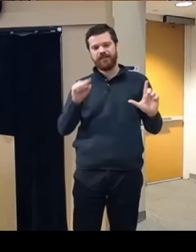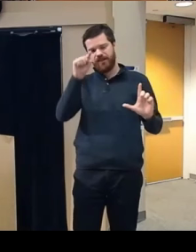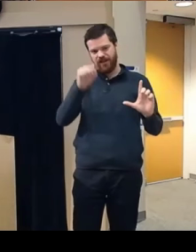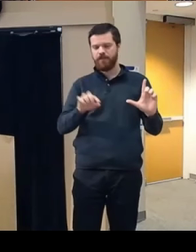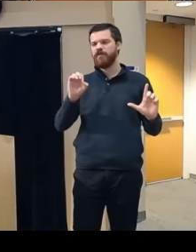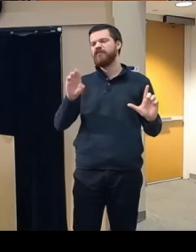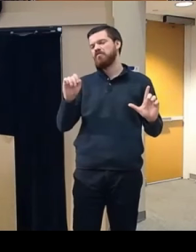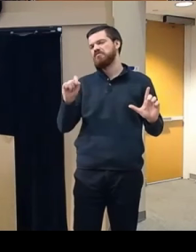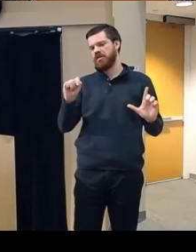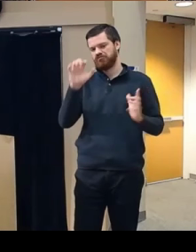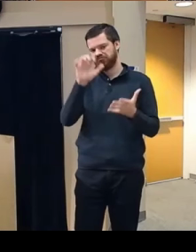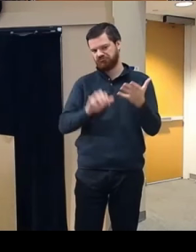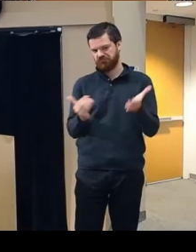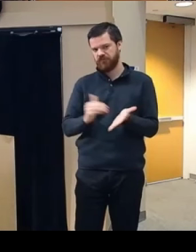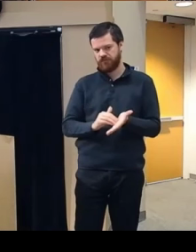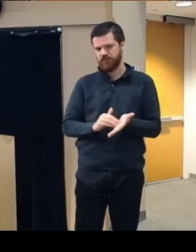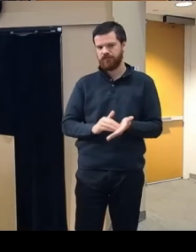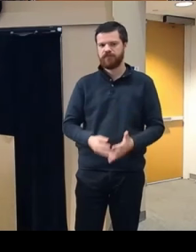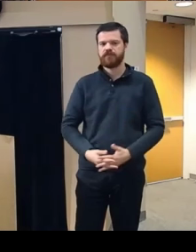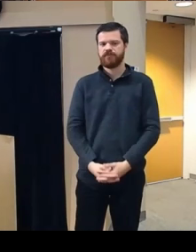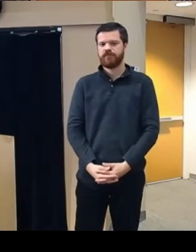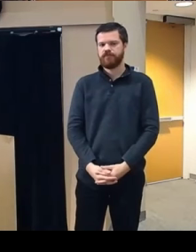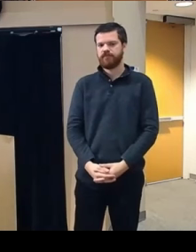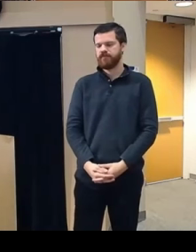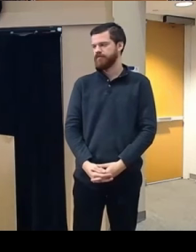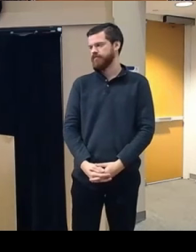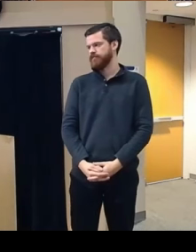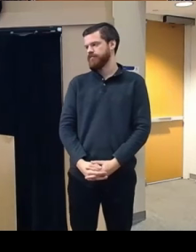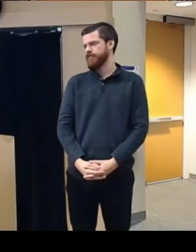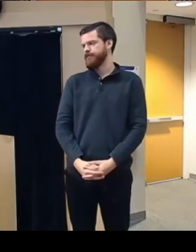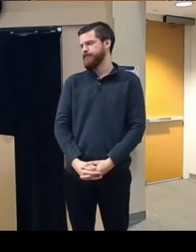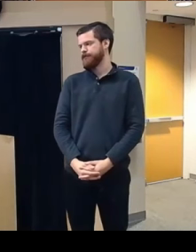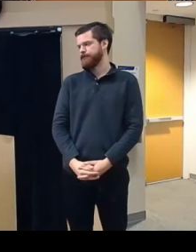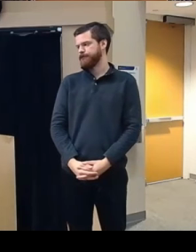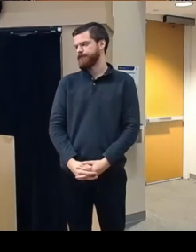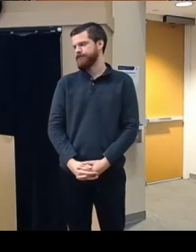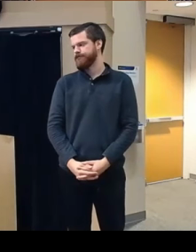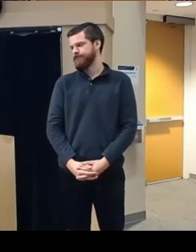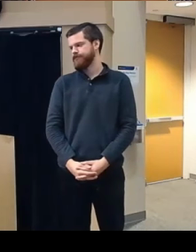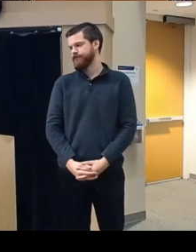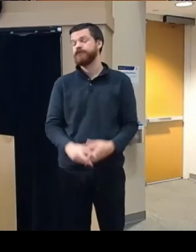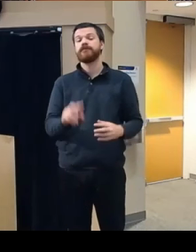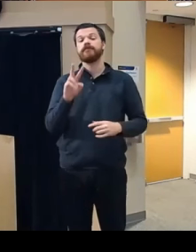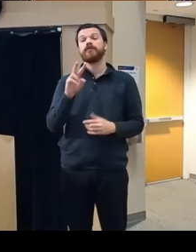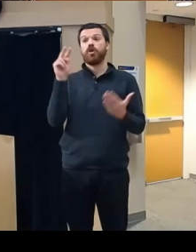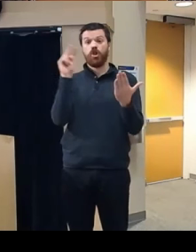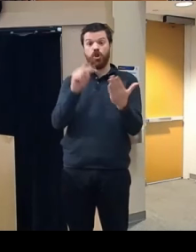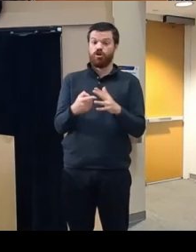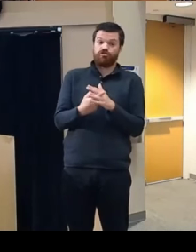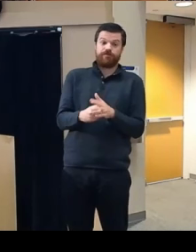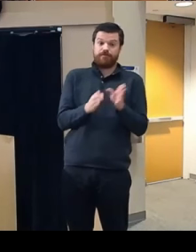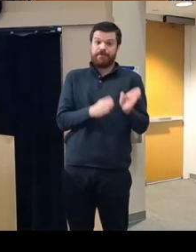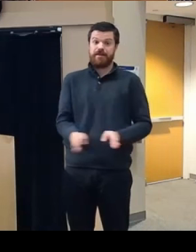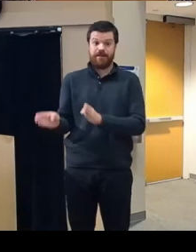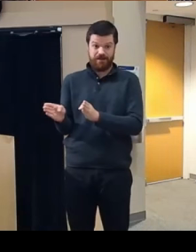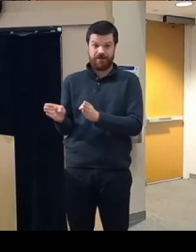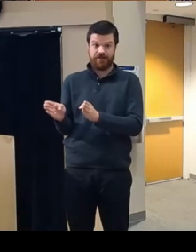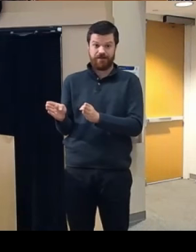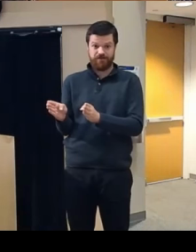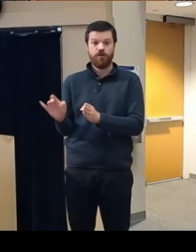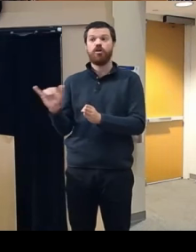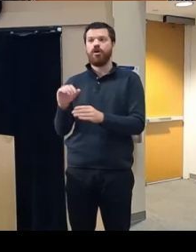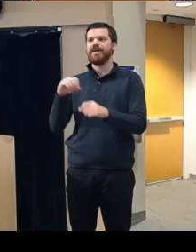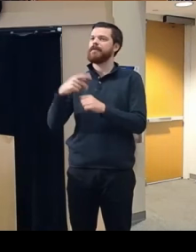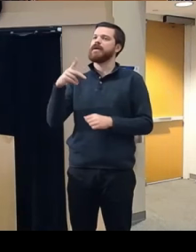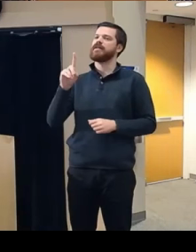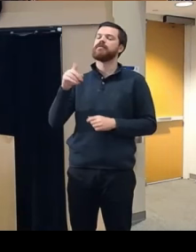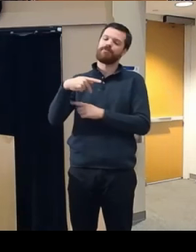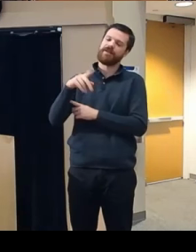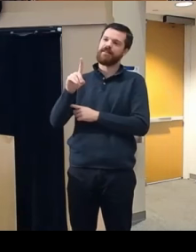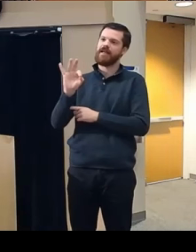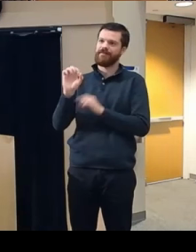formatting and if I click on view original plan I can even get it in a PDF and this